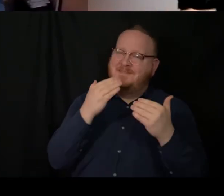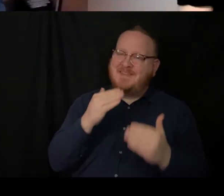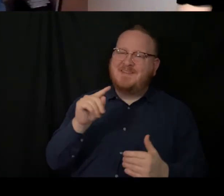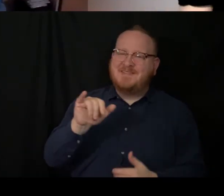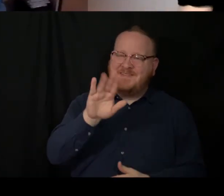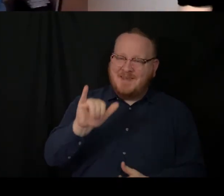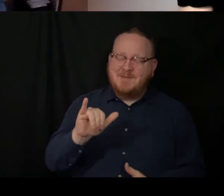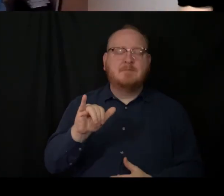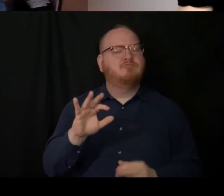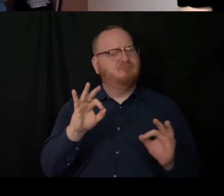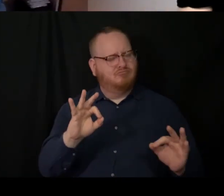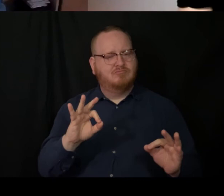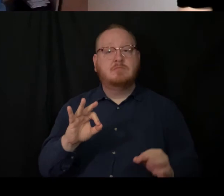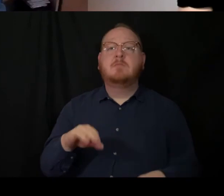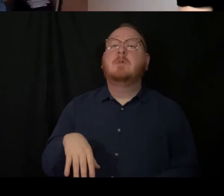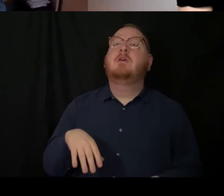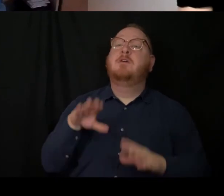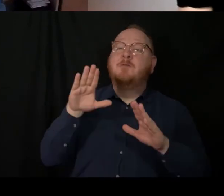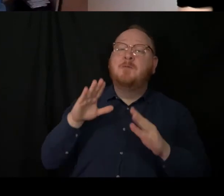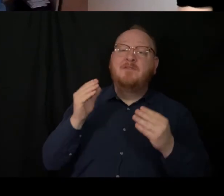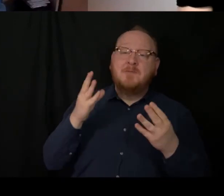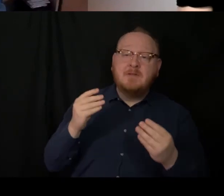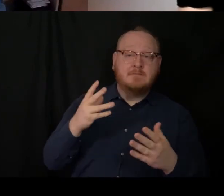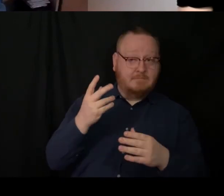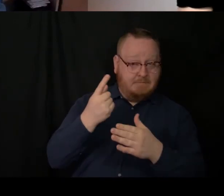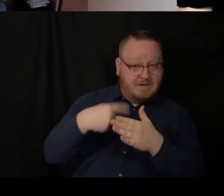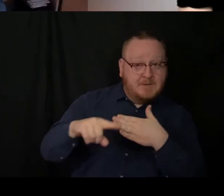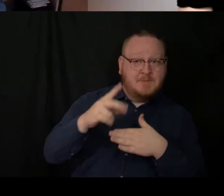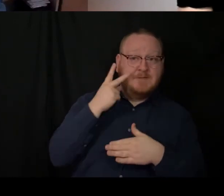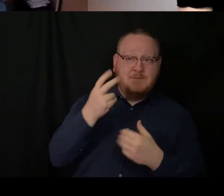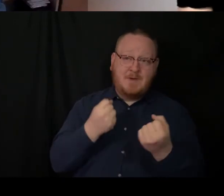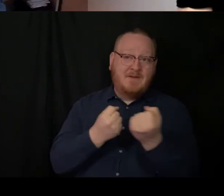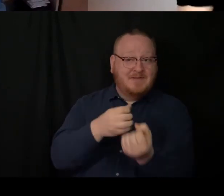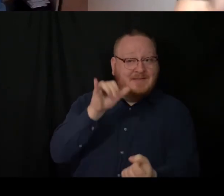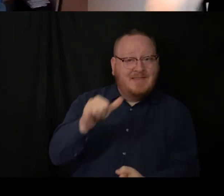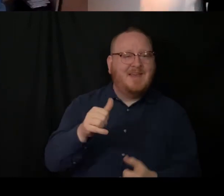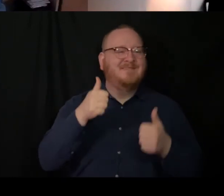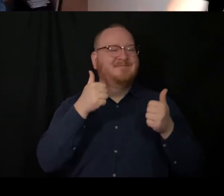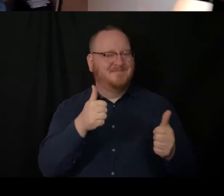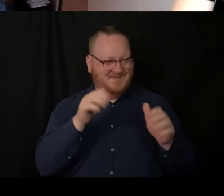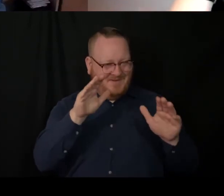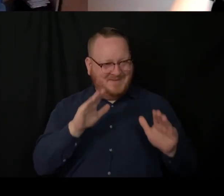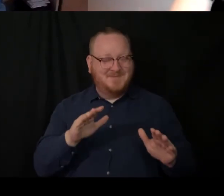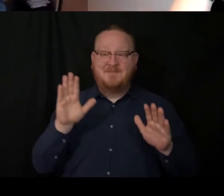Tabby Belhorn: Welcome Janel Frost: And we will see everyone back next week and good bye Tabby Belhorn: bye.